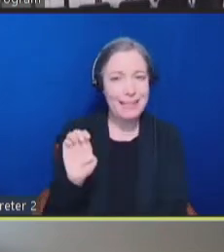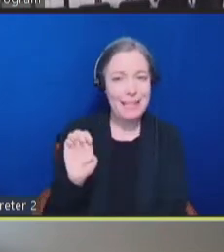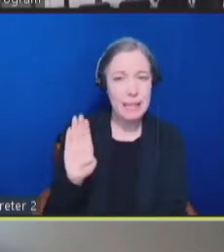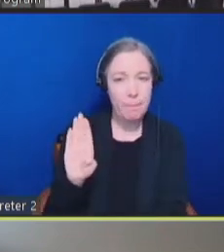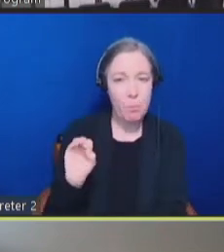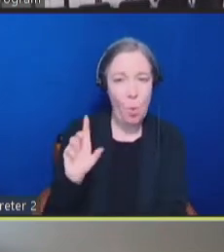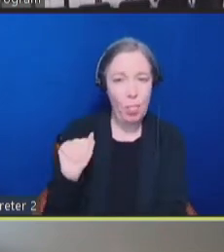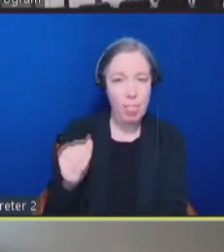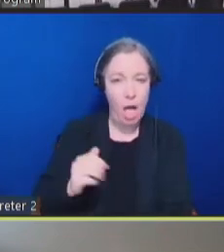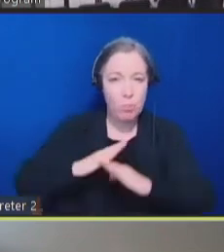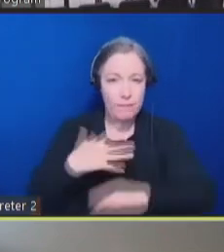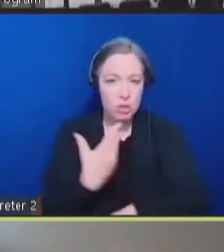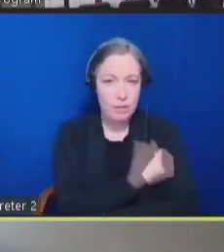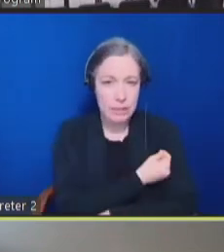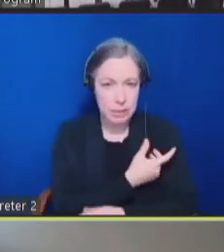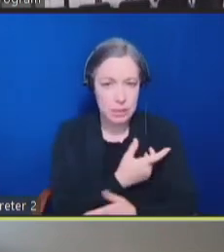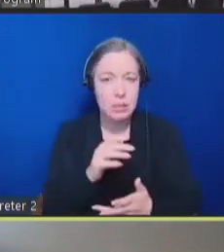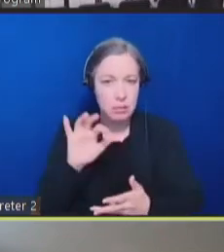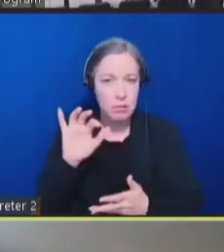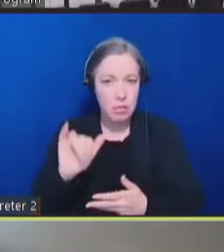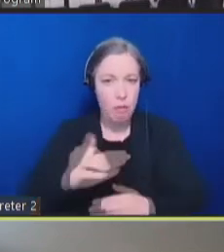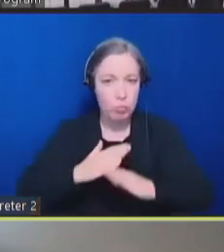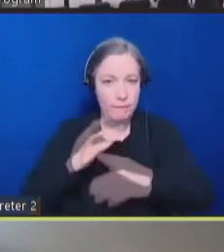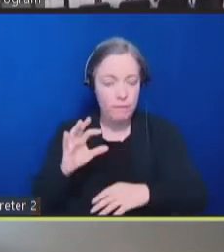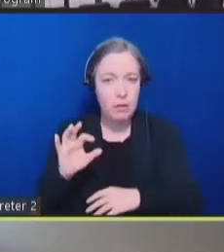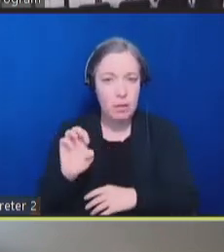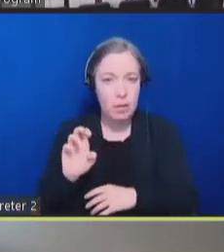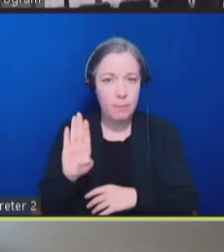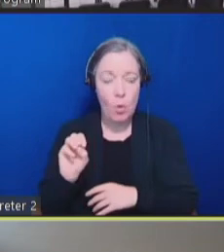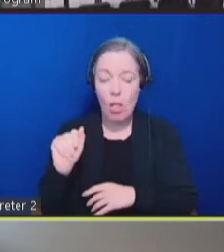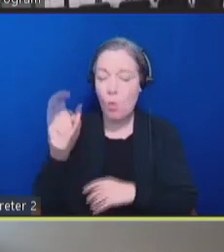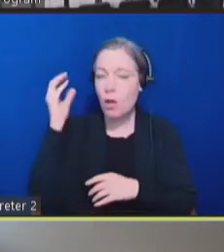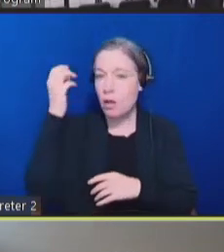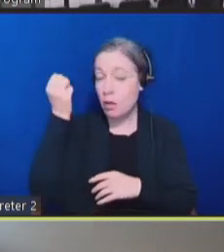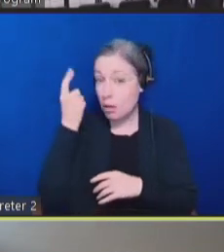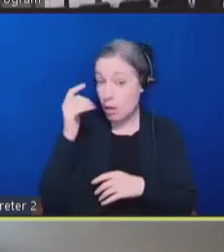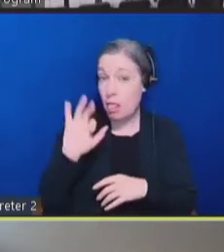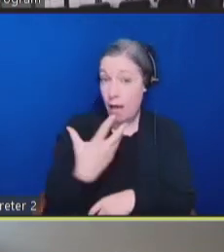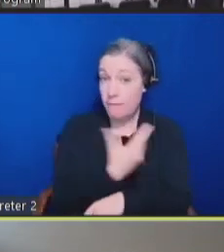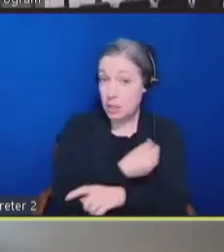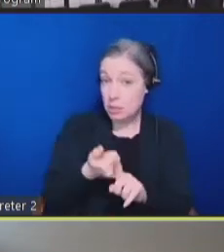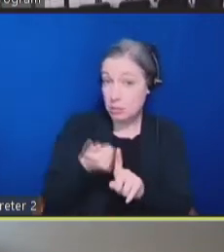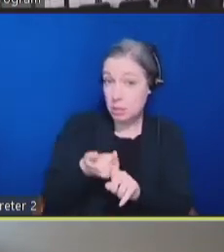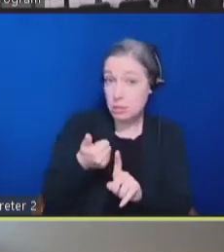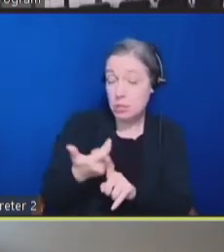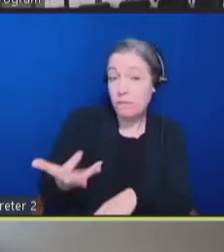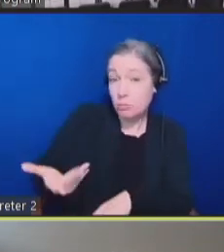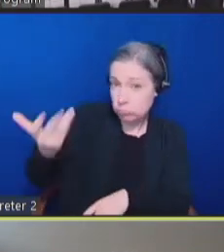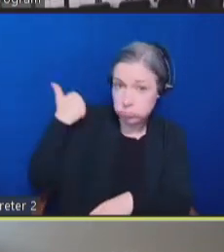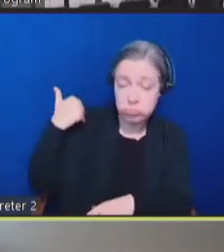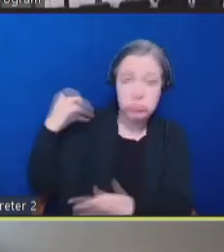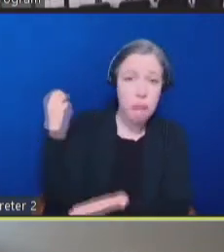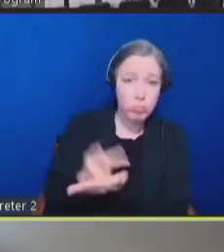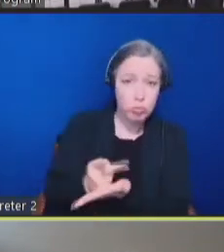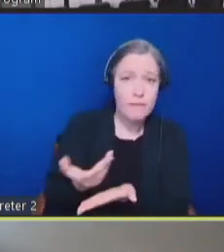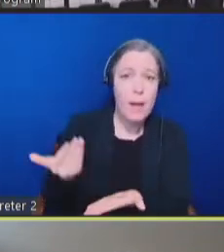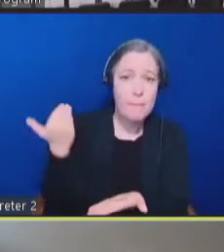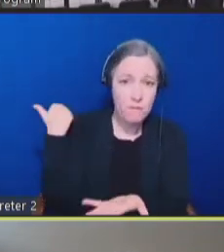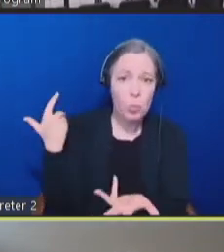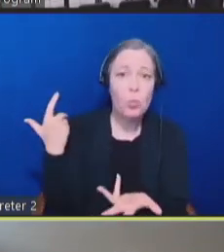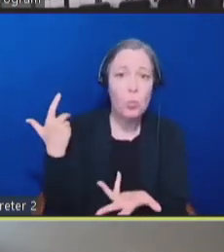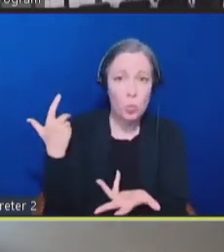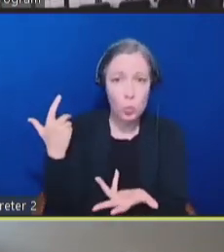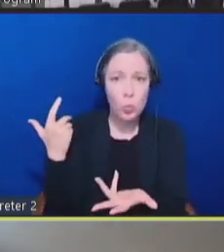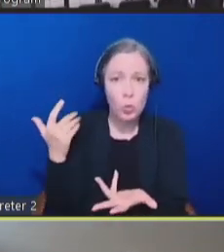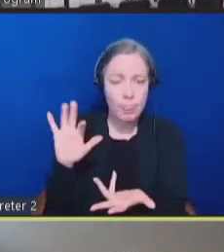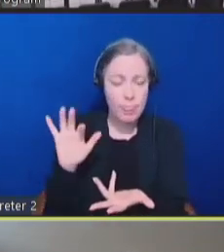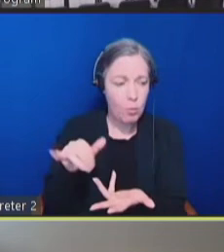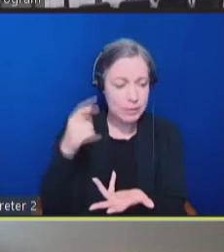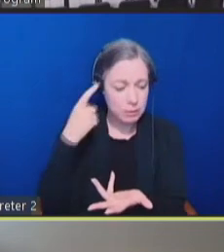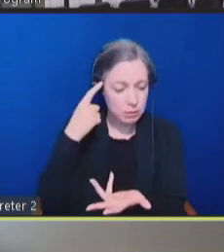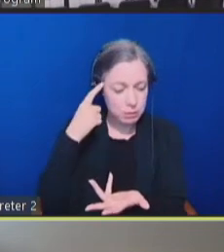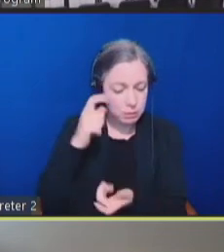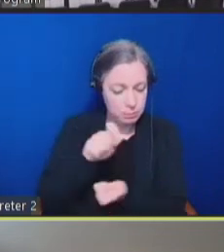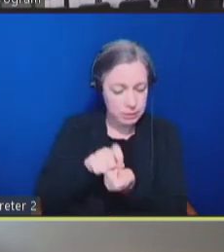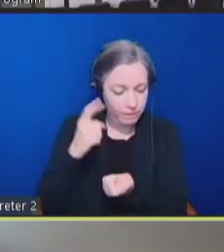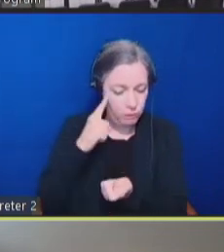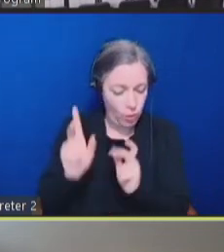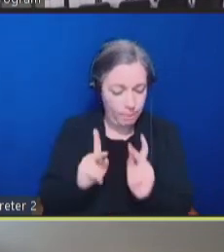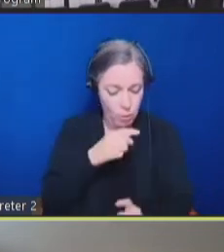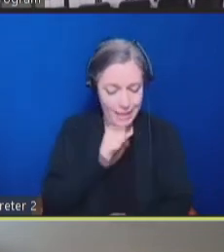you heard already, ERVEBO had been approved before for individuals 18 years of age and